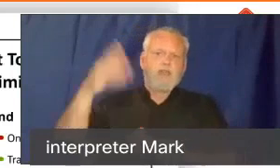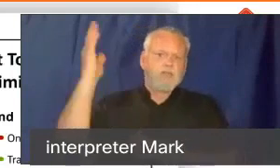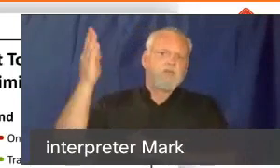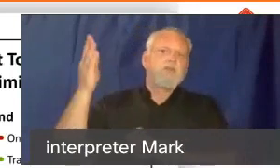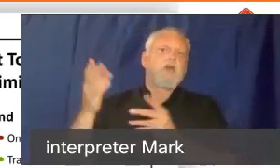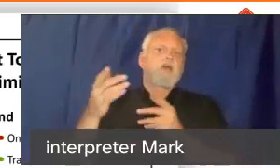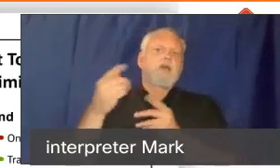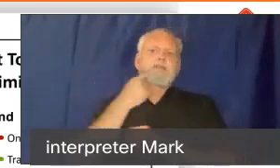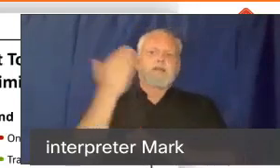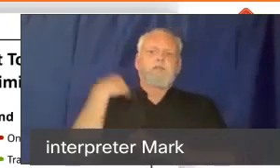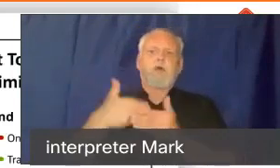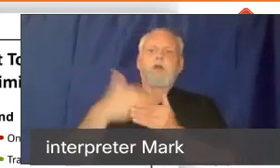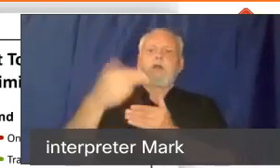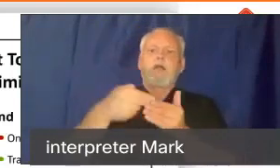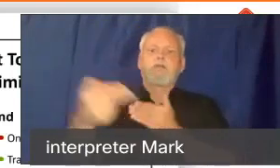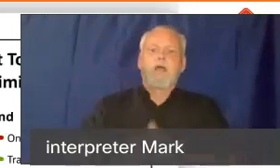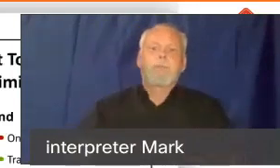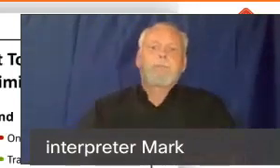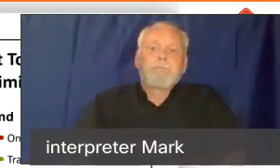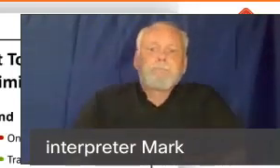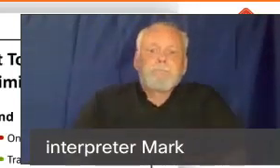Next slide please slide.